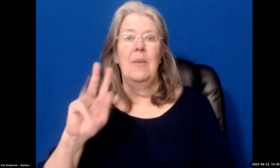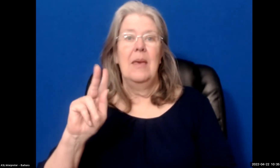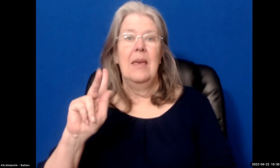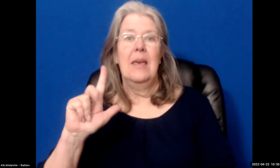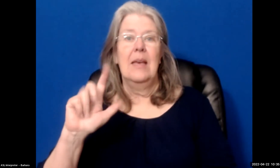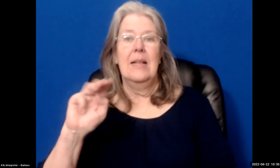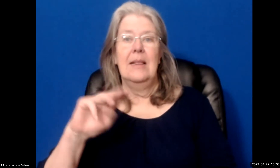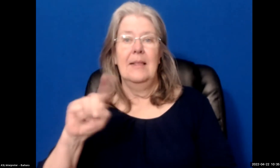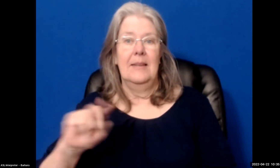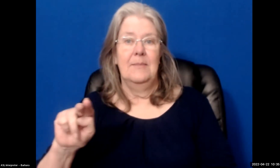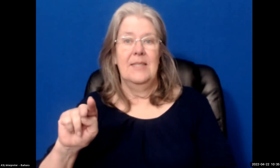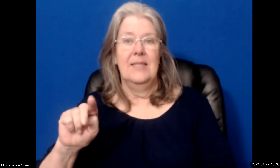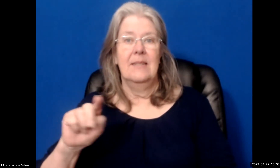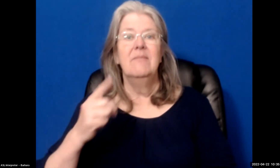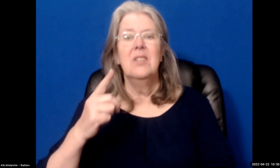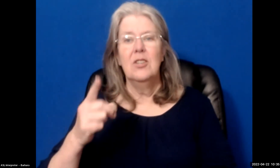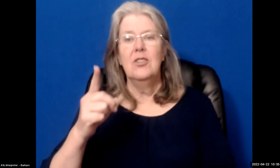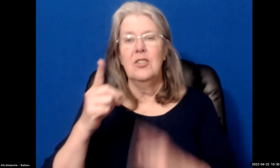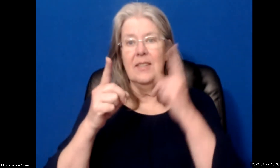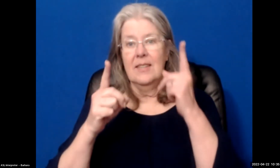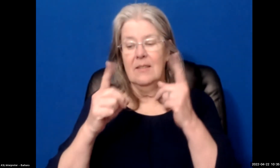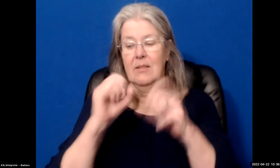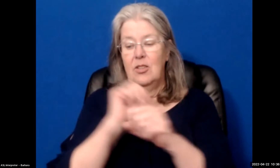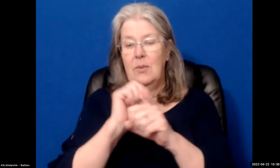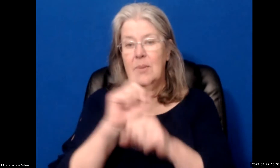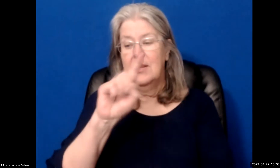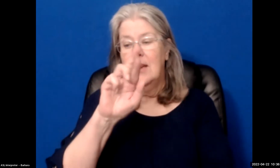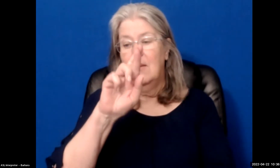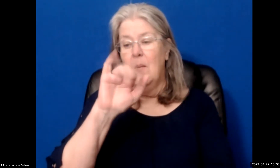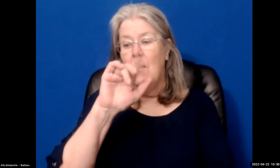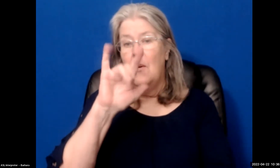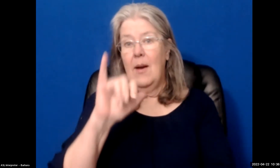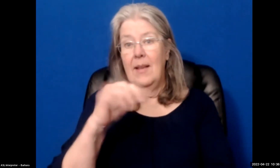at Riley Hospital for Children here in Indiana. She has an expertise